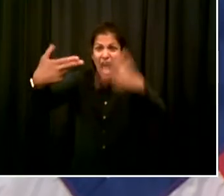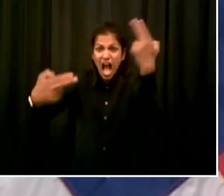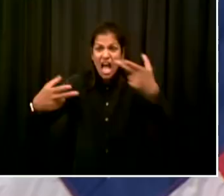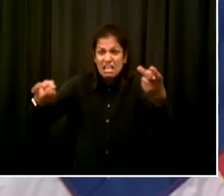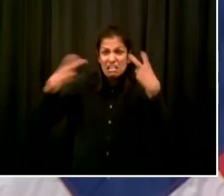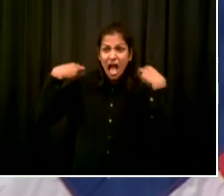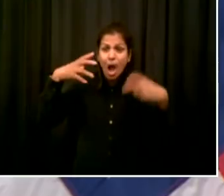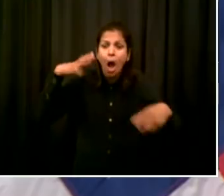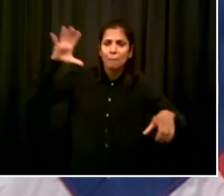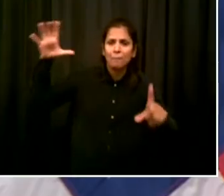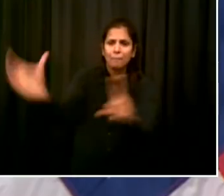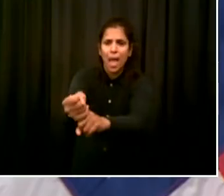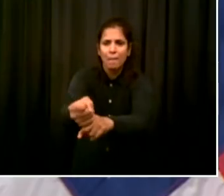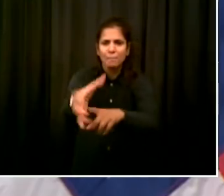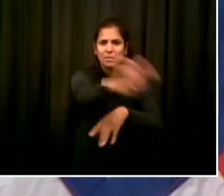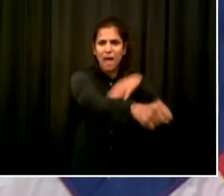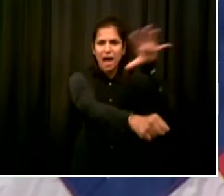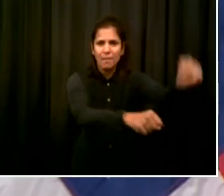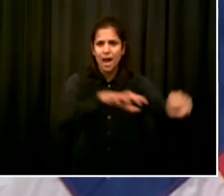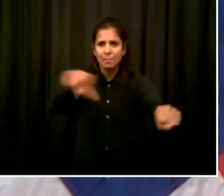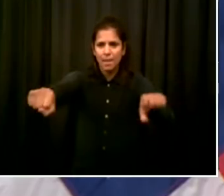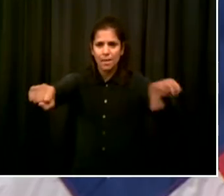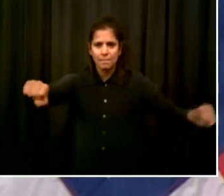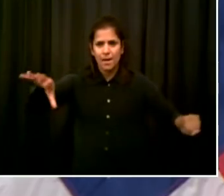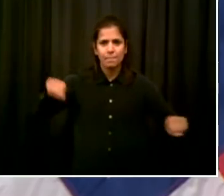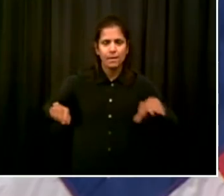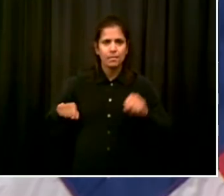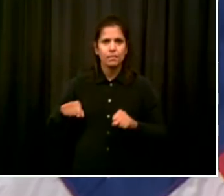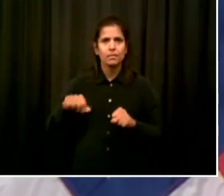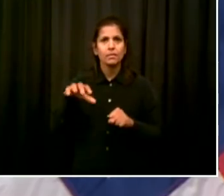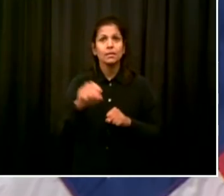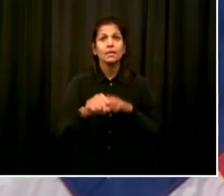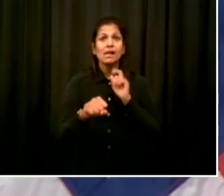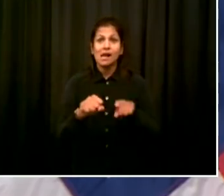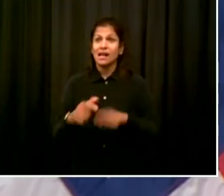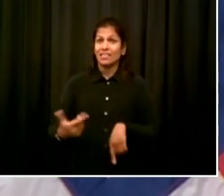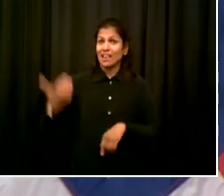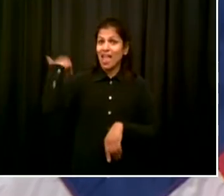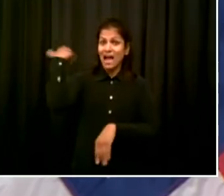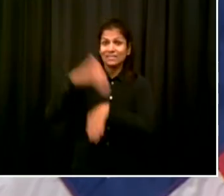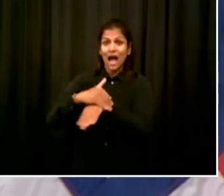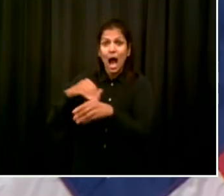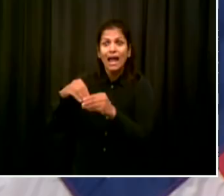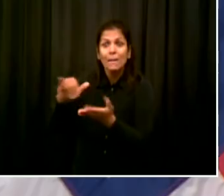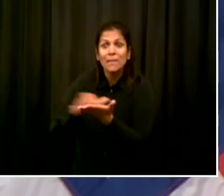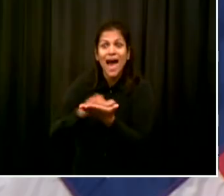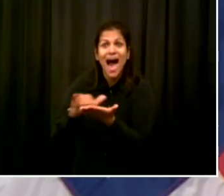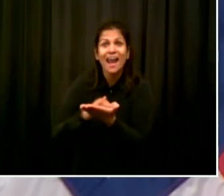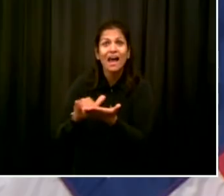STREET. WE NEED HELP . THAT IS NOTHING TO DO WITH WHAT YOU JUST SAID . LAT SNHIGT IN